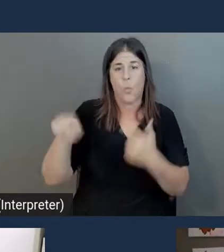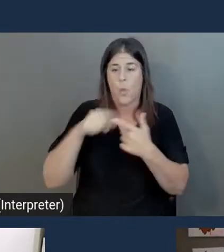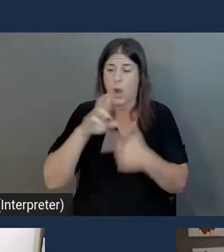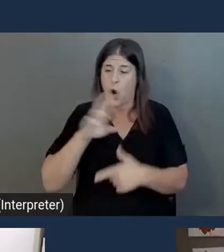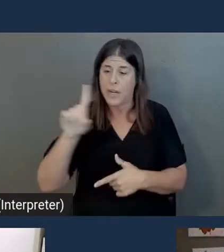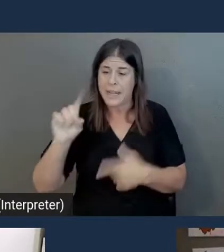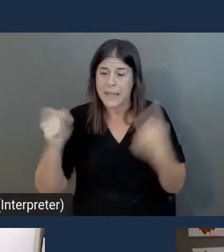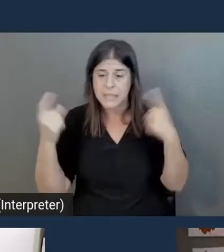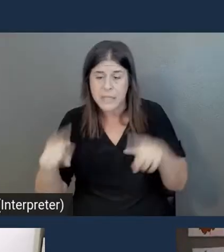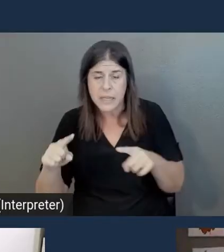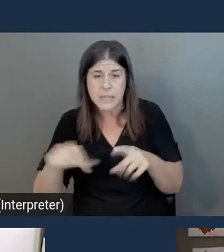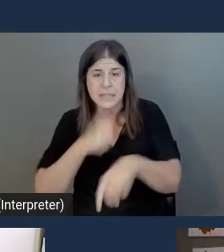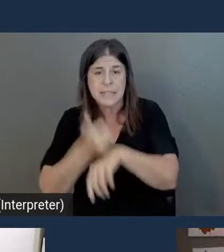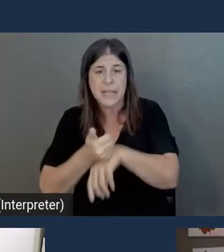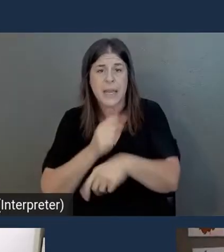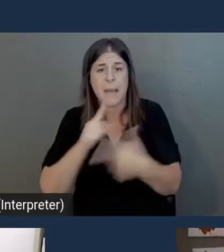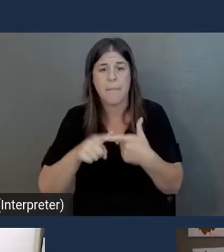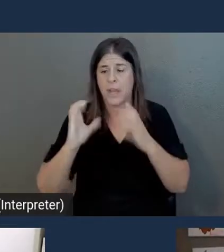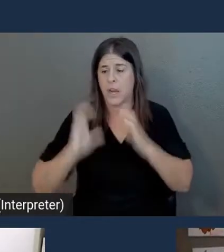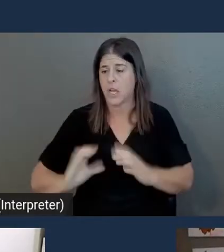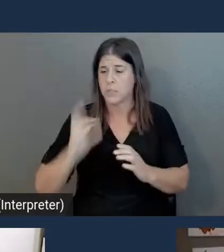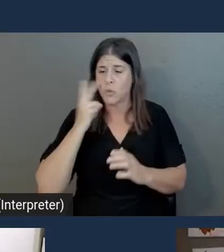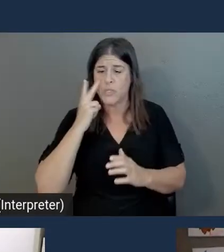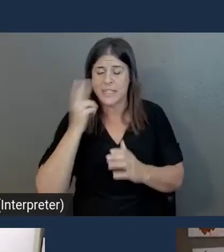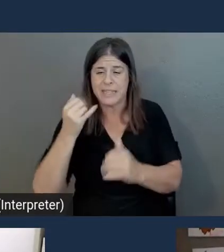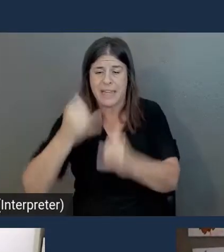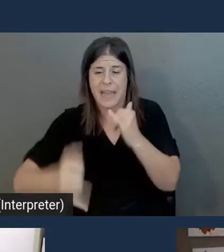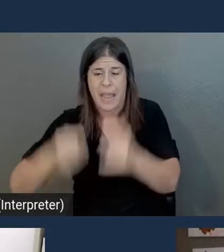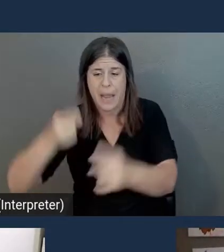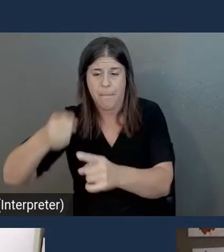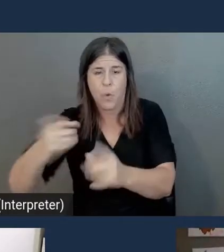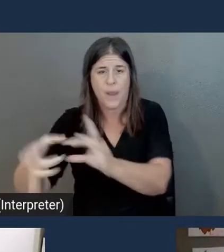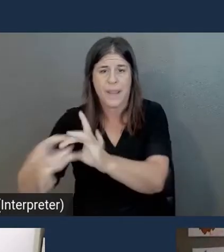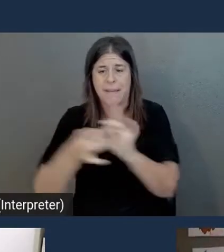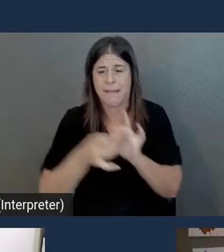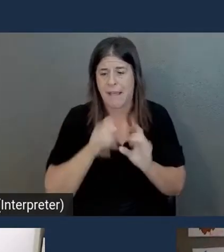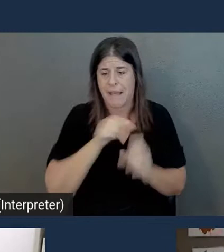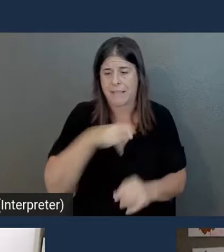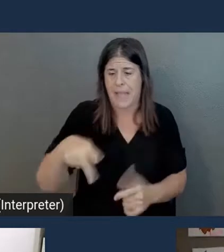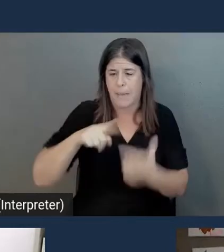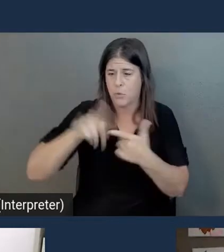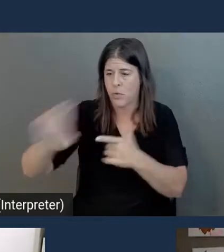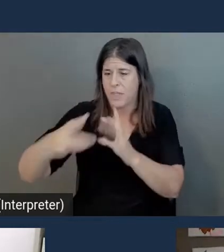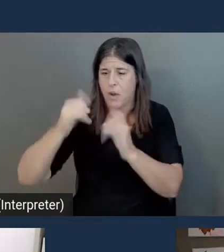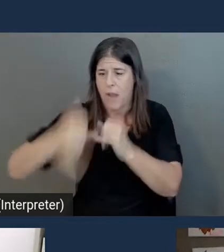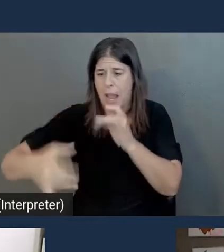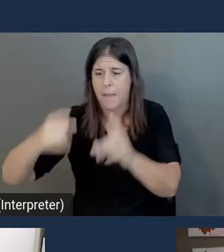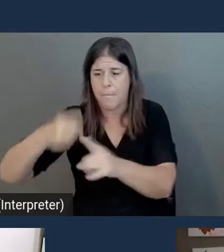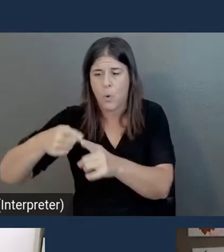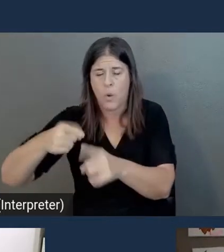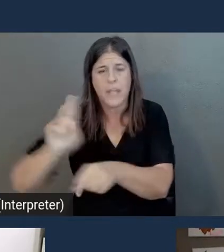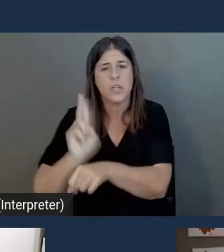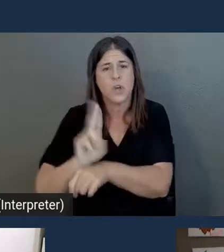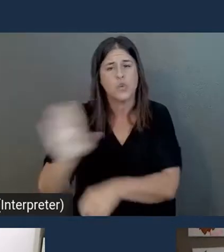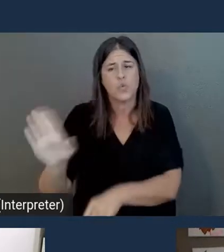customer gets an endpoint, connect the applications to this endpoint and starts using the database and everything else